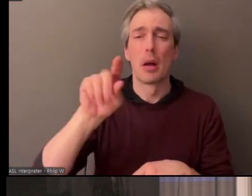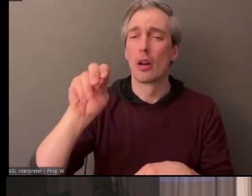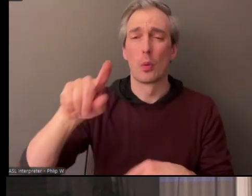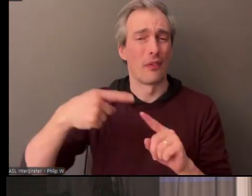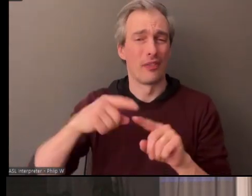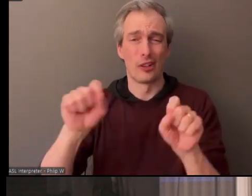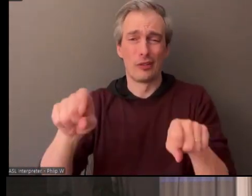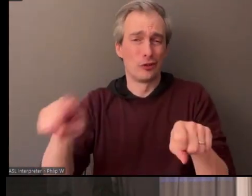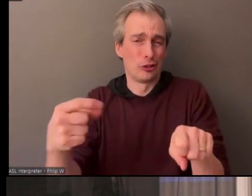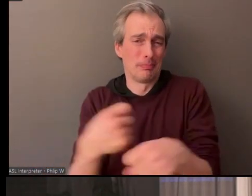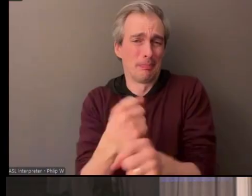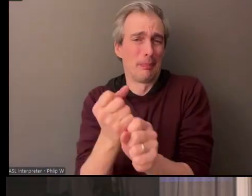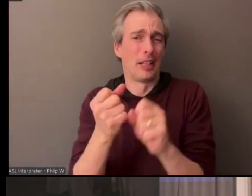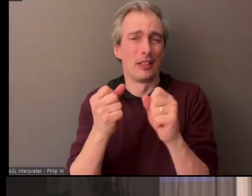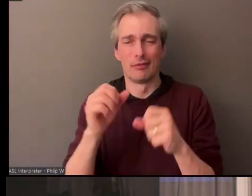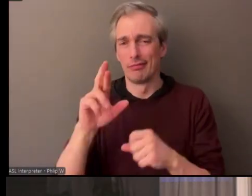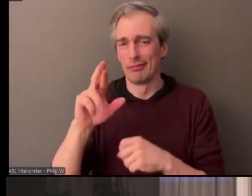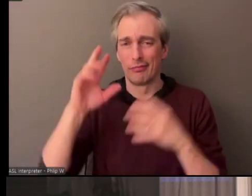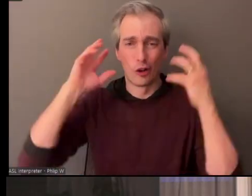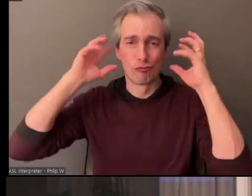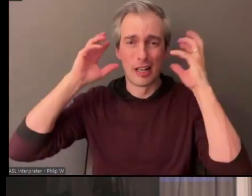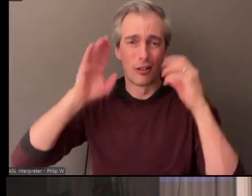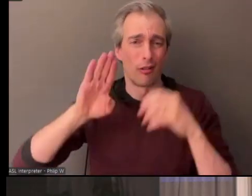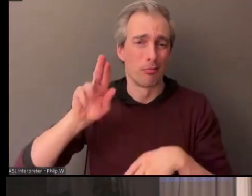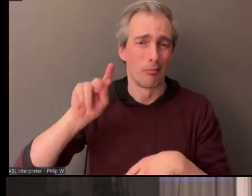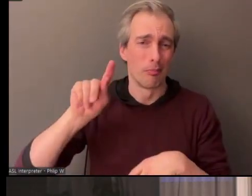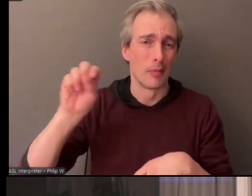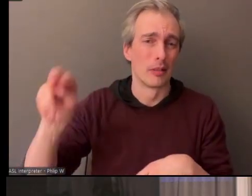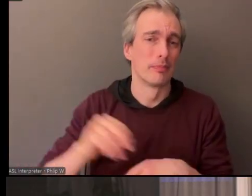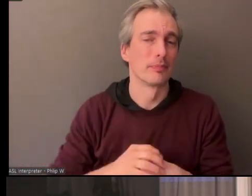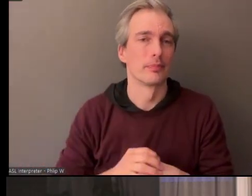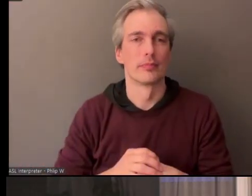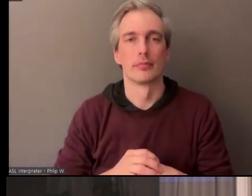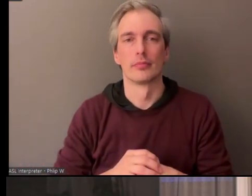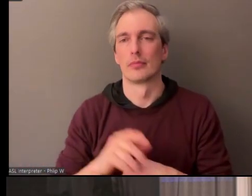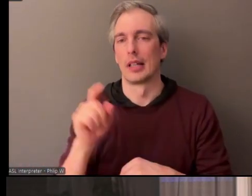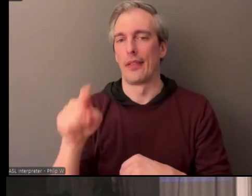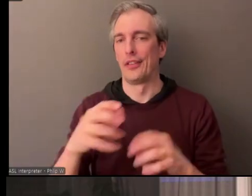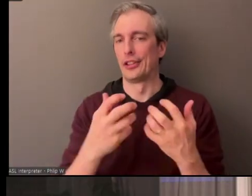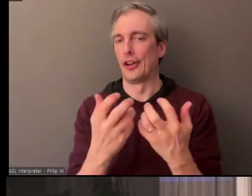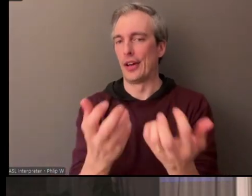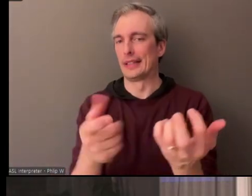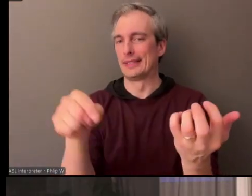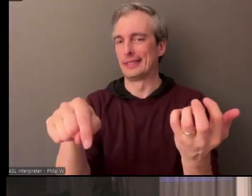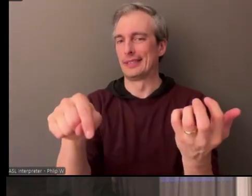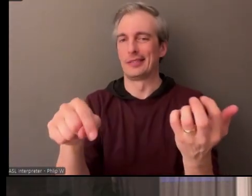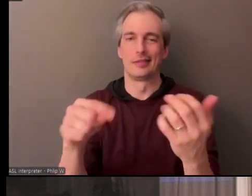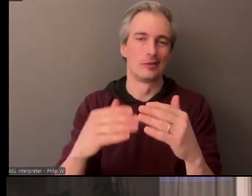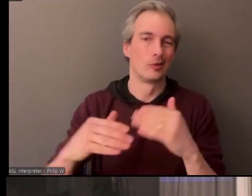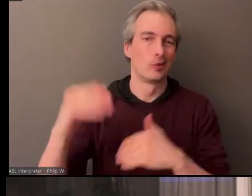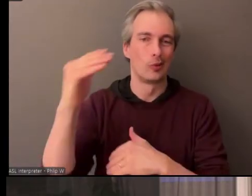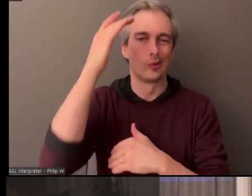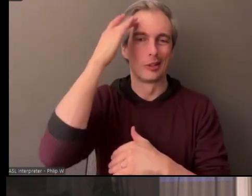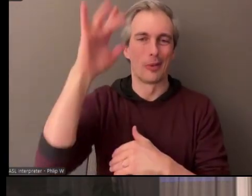All right. So this crowd is a little bit too smart so far. What about this? Pick your preferred days.